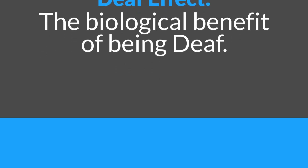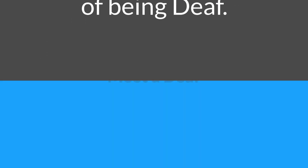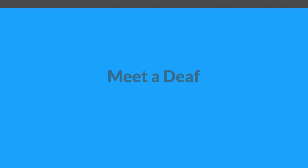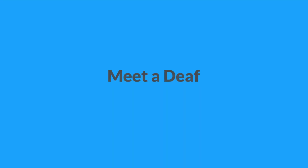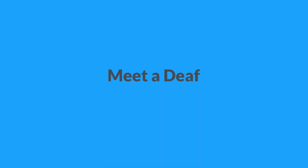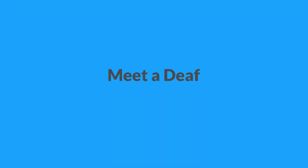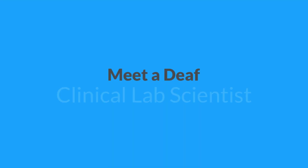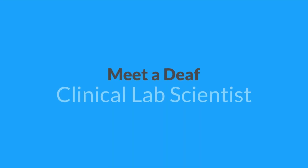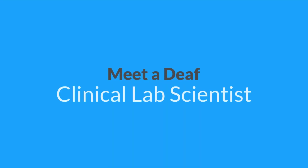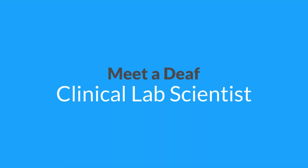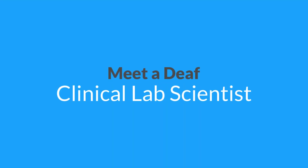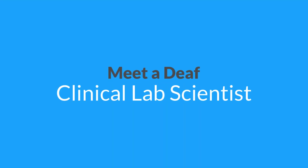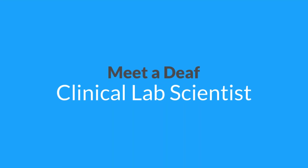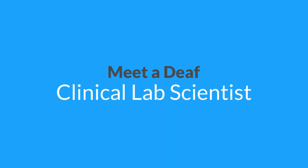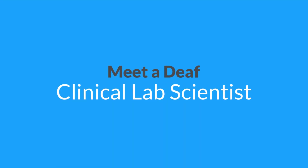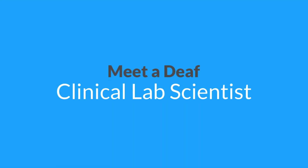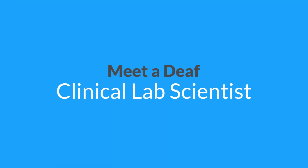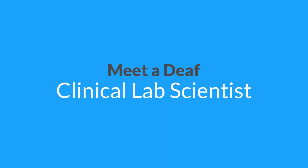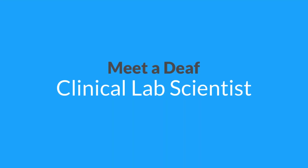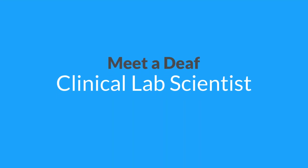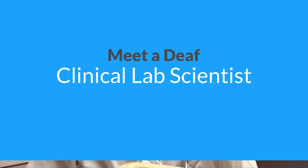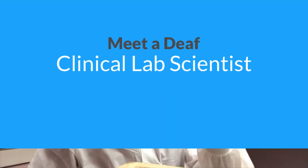Text card: Meet a Deaf Clinical Lab Scientist